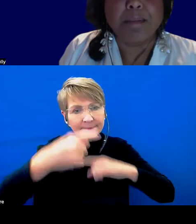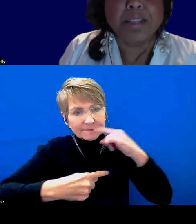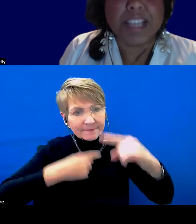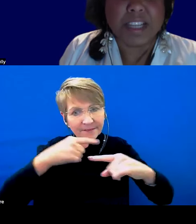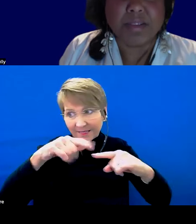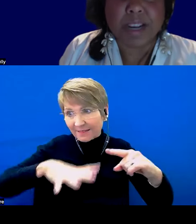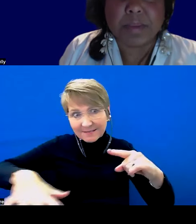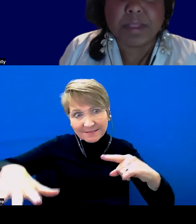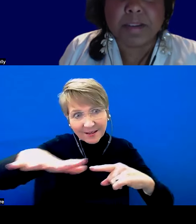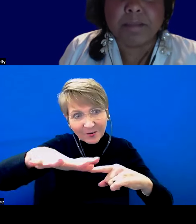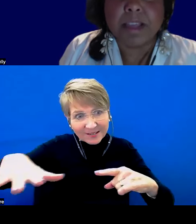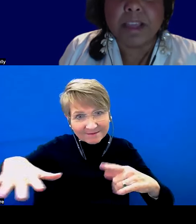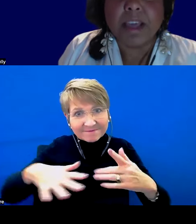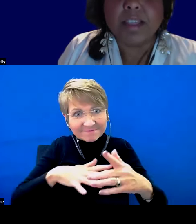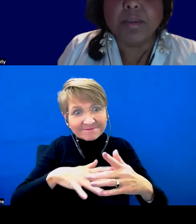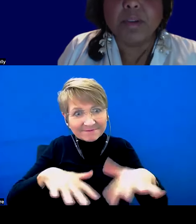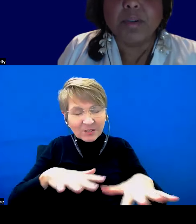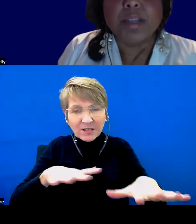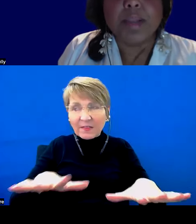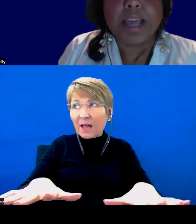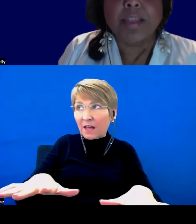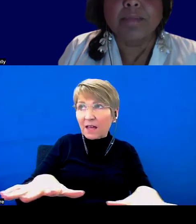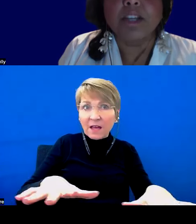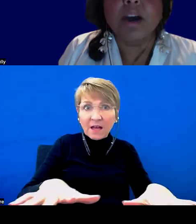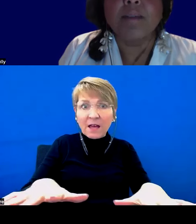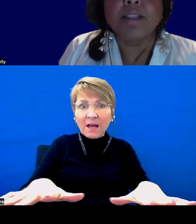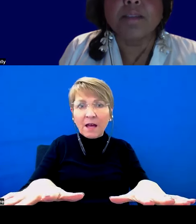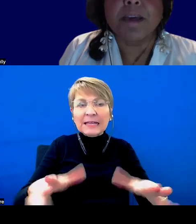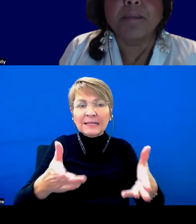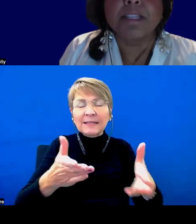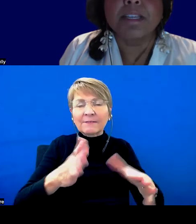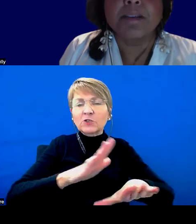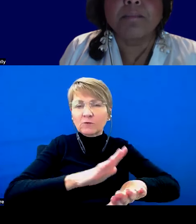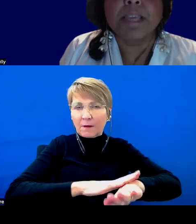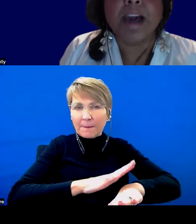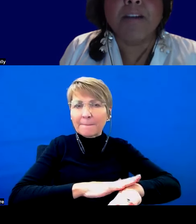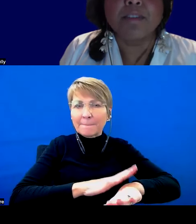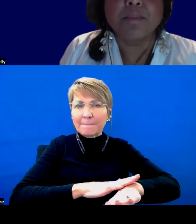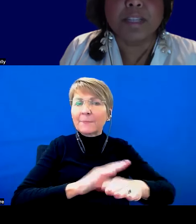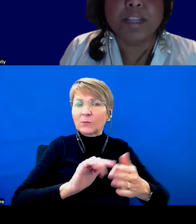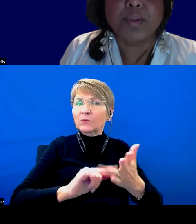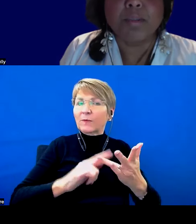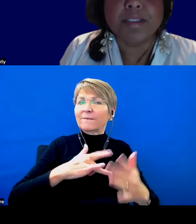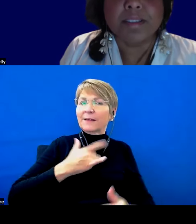to interact with them. This will also allow them time to be able to be comfortable in your presence.